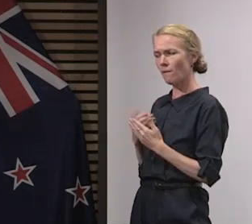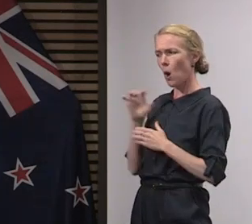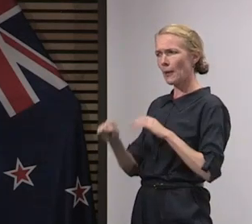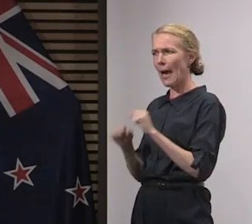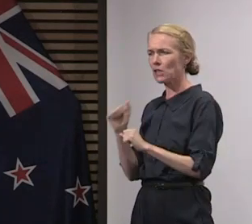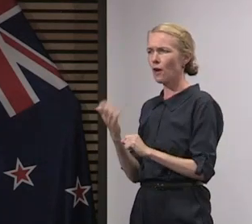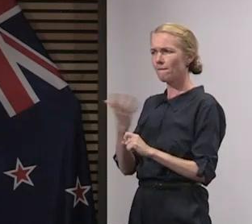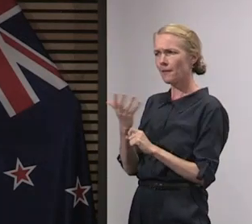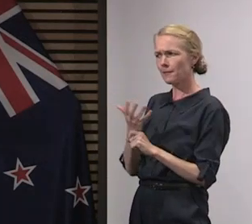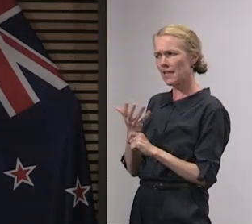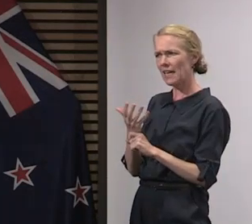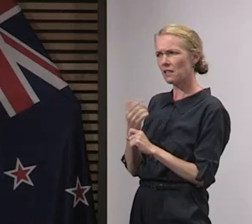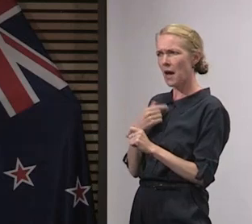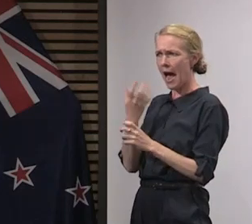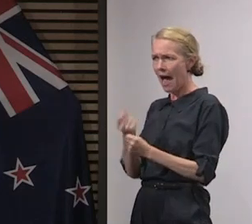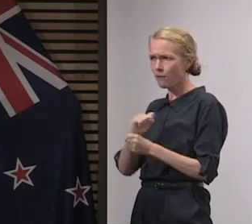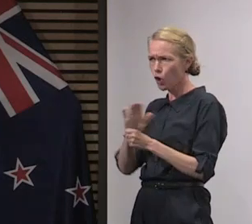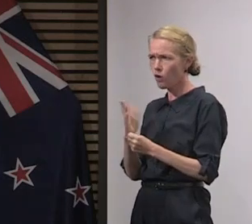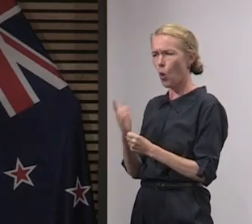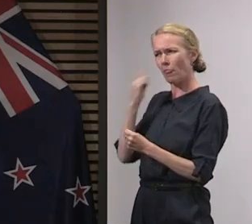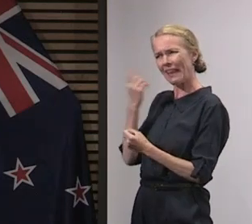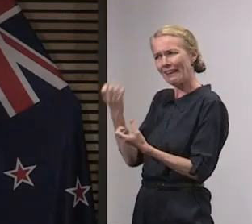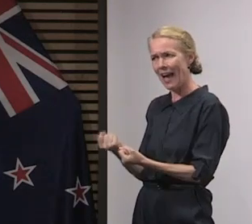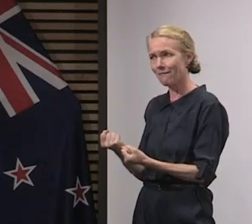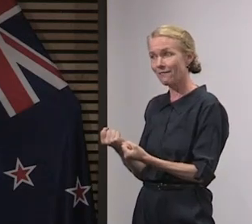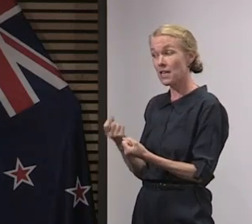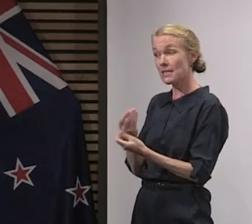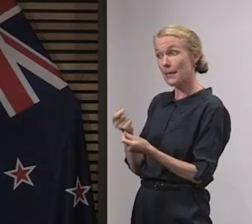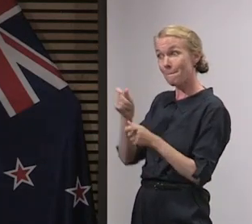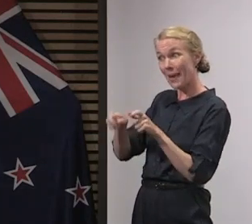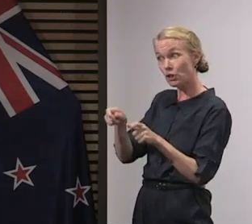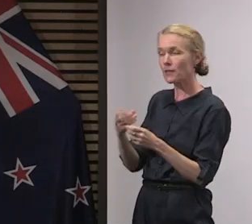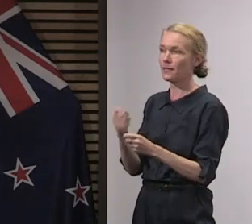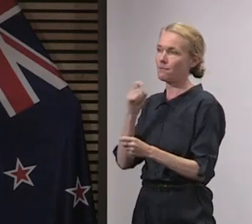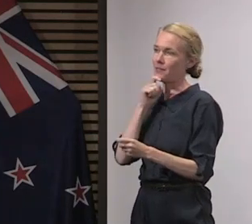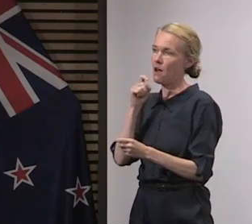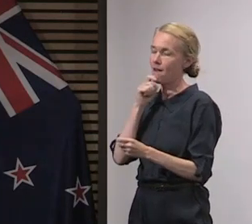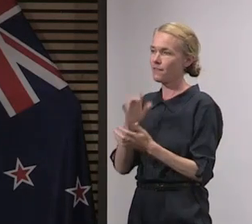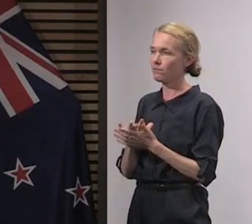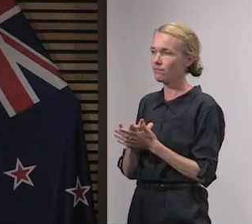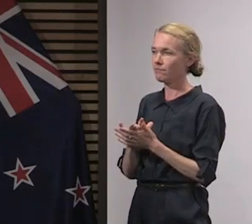residential care facility in Christchurch. There is so far a total of 15 confirmed and